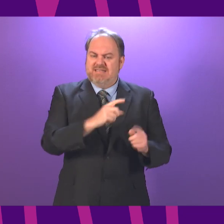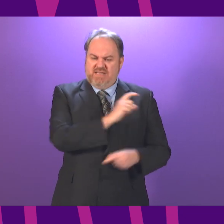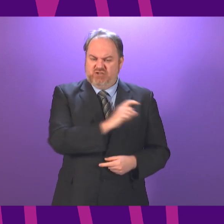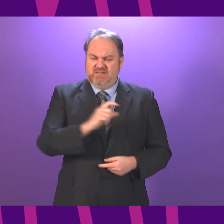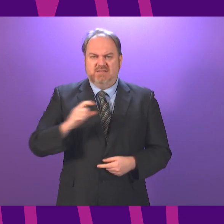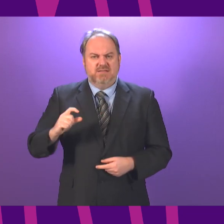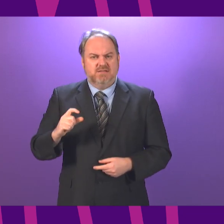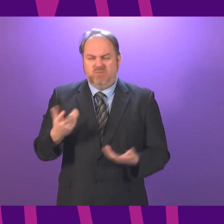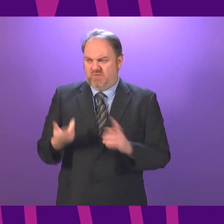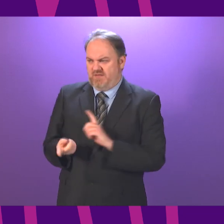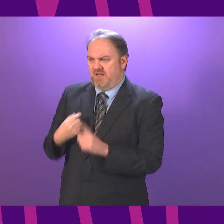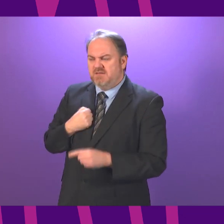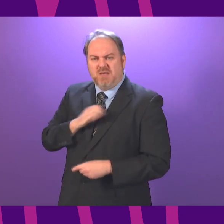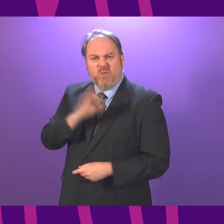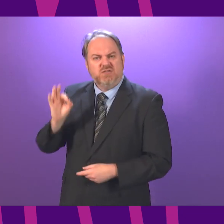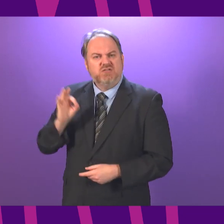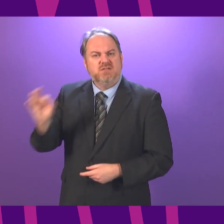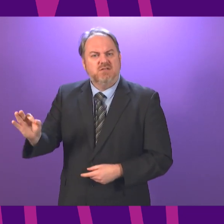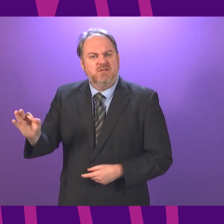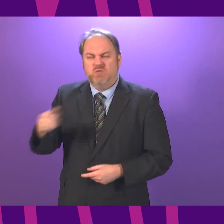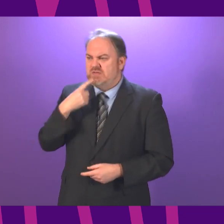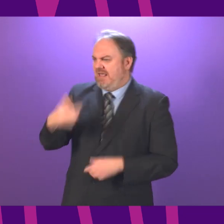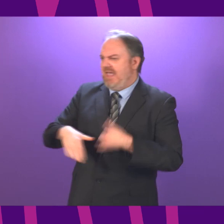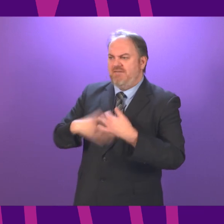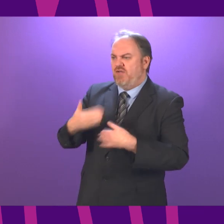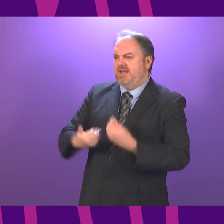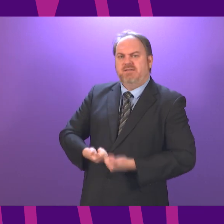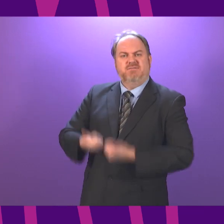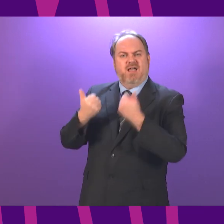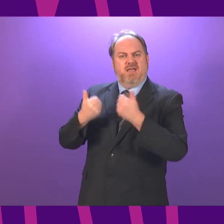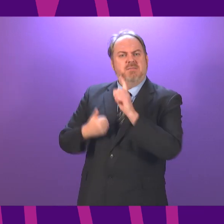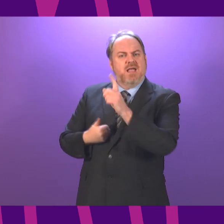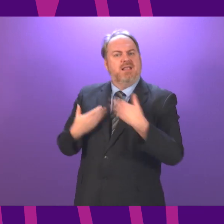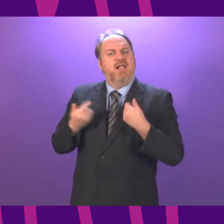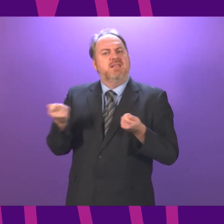from the First Minister that all is on track. The health secretary, Jeane Freeman, said on 11